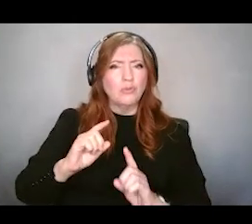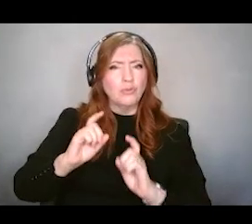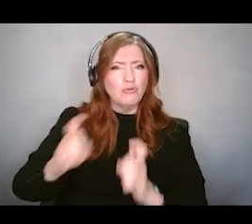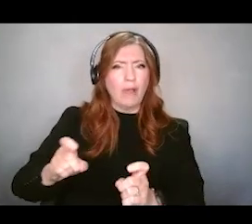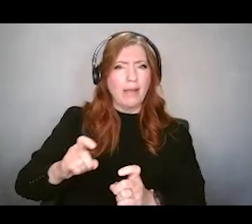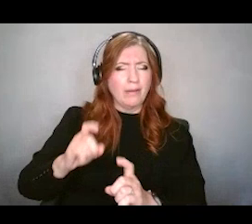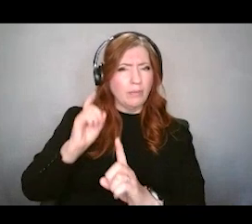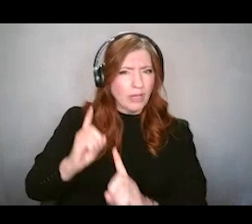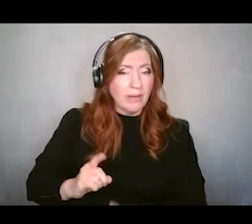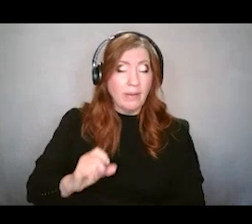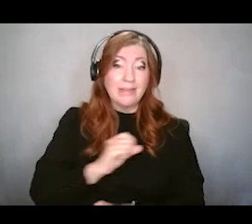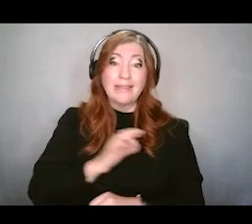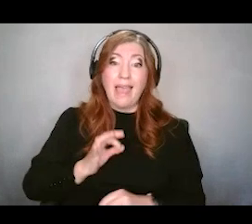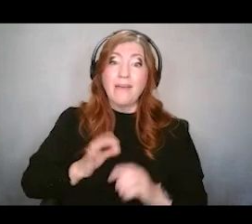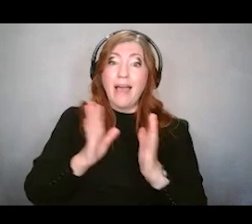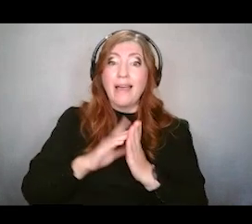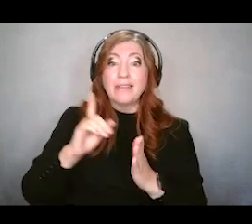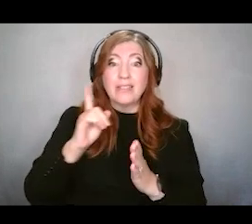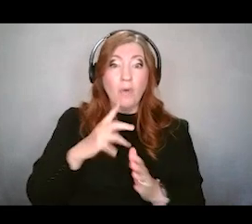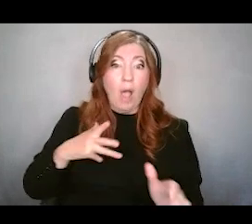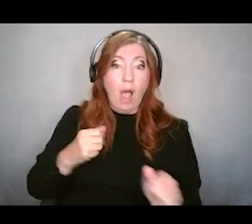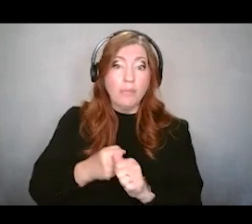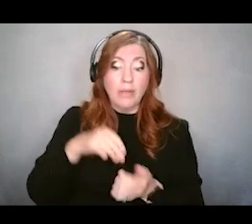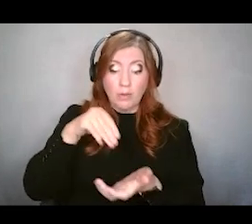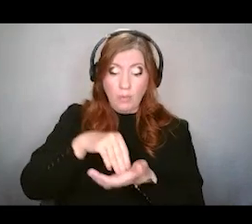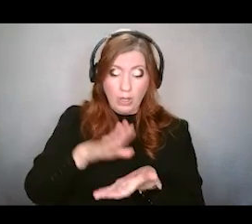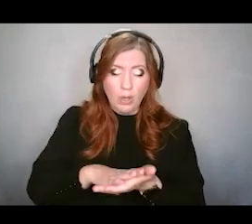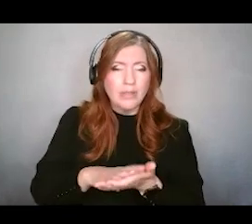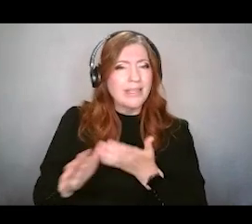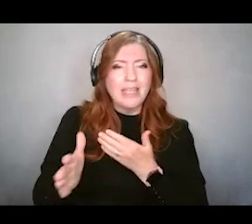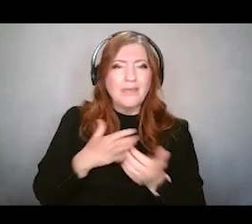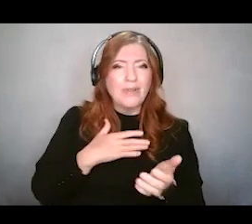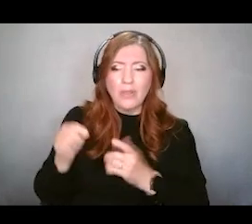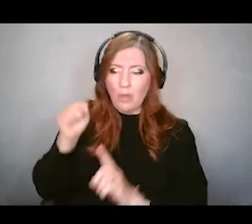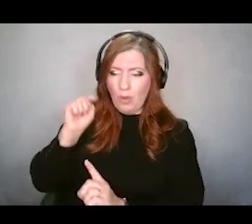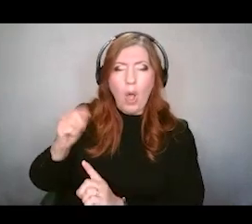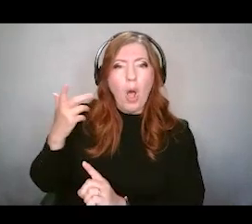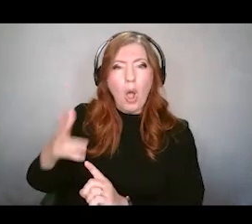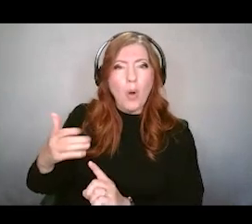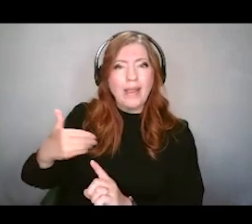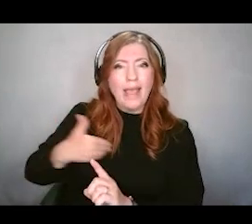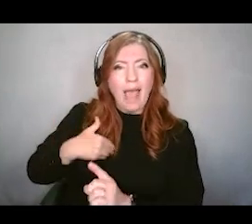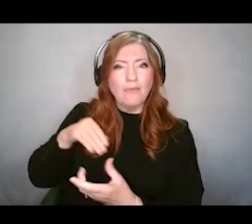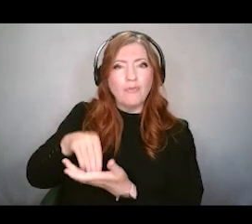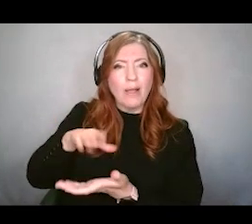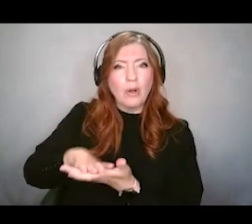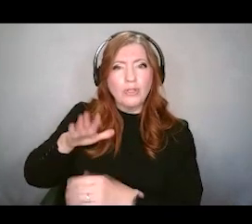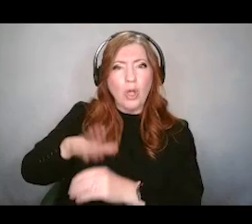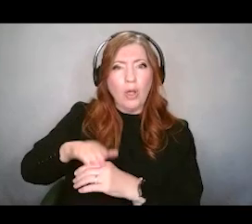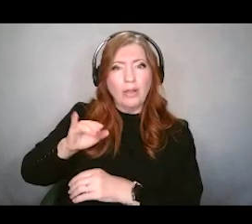updated records even when what’s already on file confirms eligibility? These are signs you might